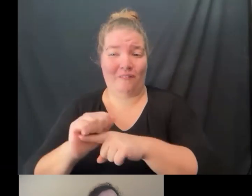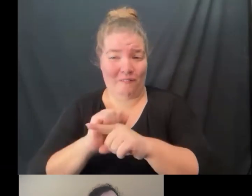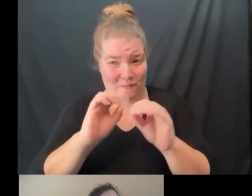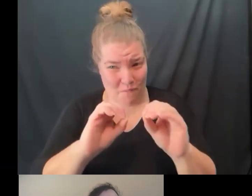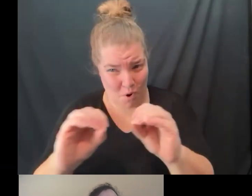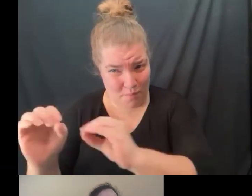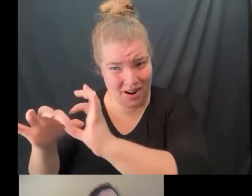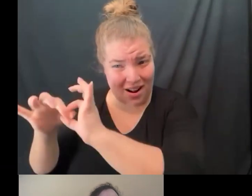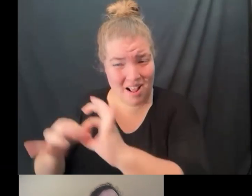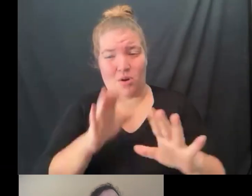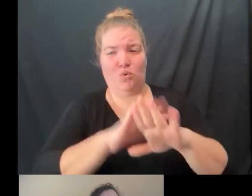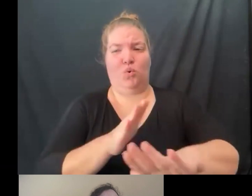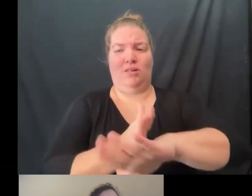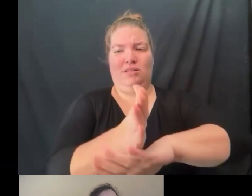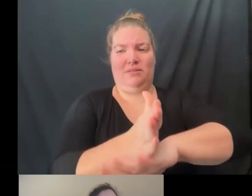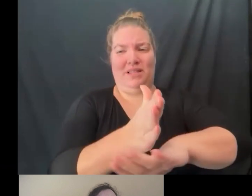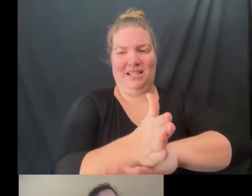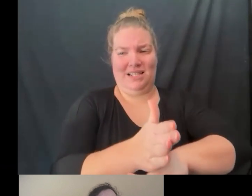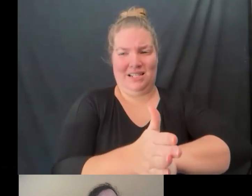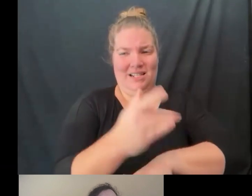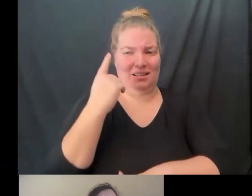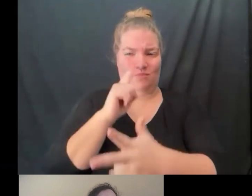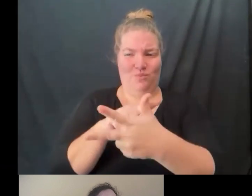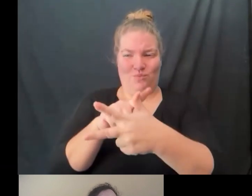And also, it's not just training on the accessibility